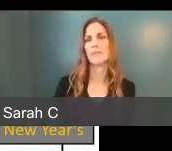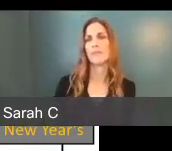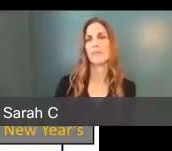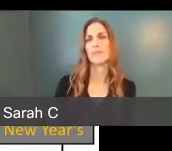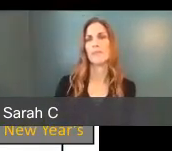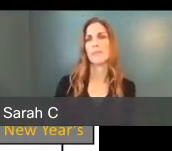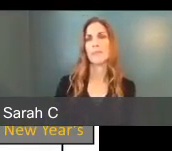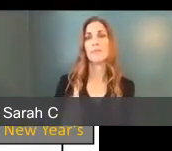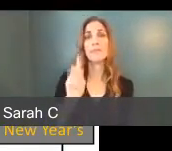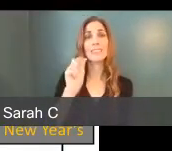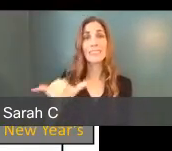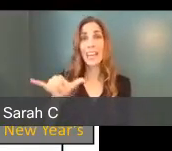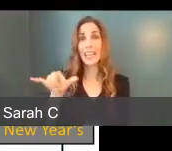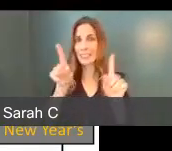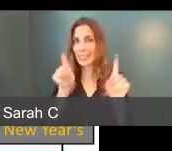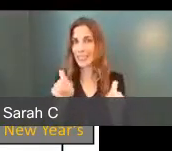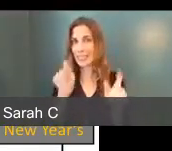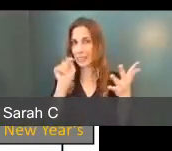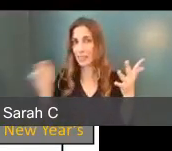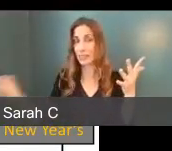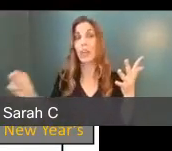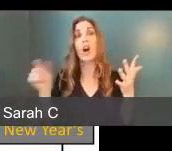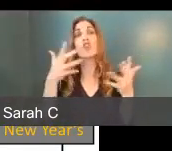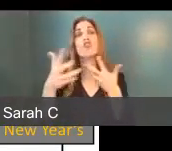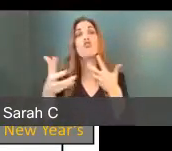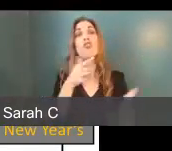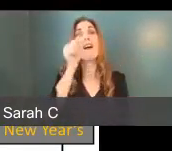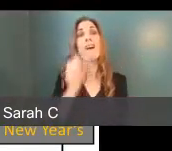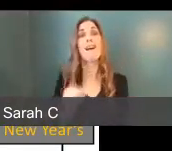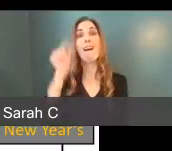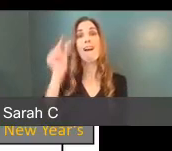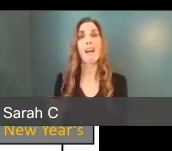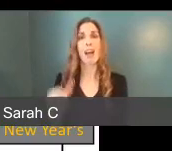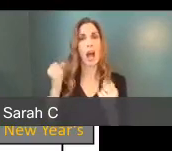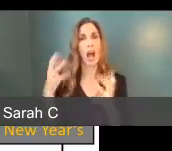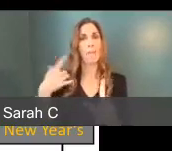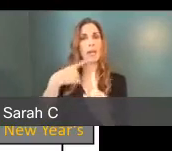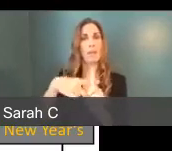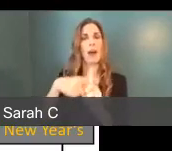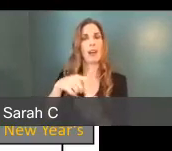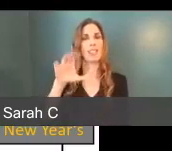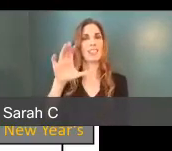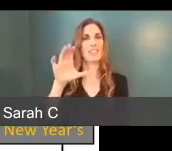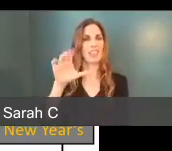As a reminder, the grey bars are the number of positive cases on any given day, on that